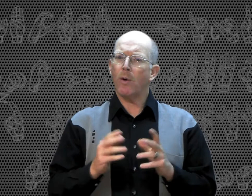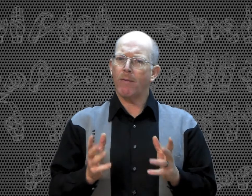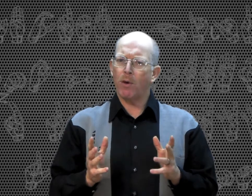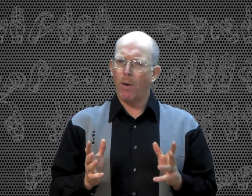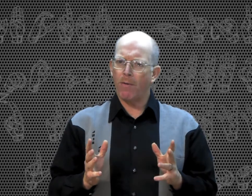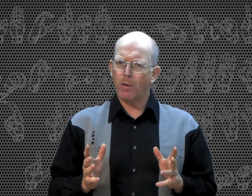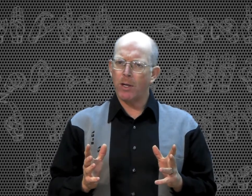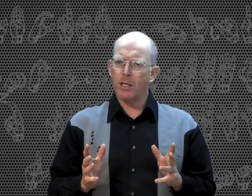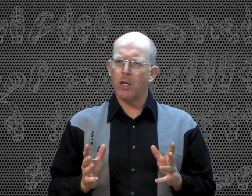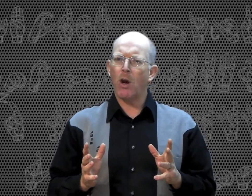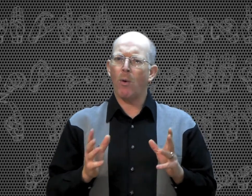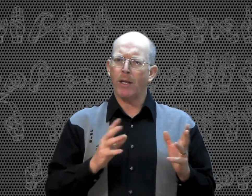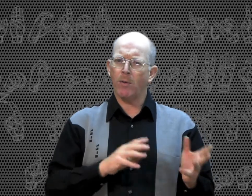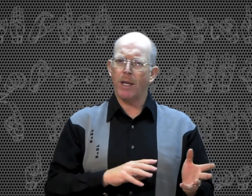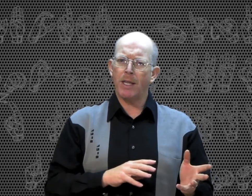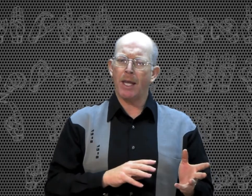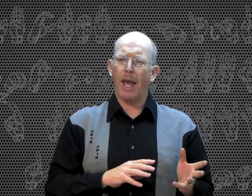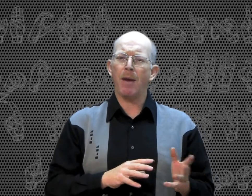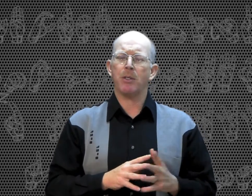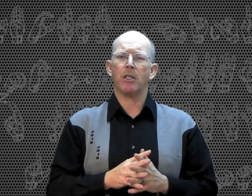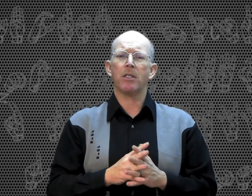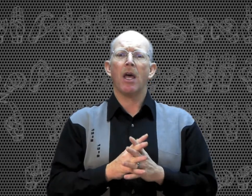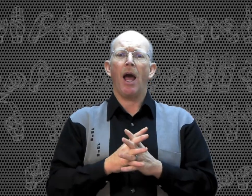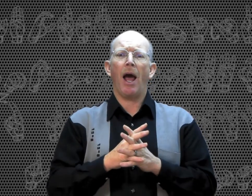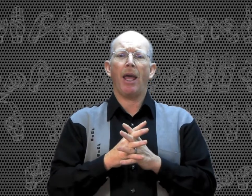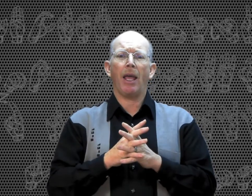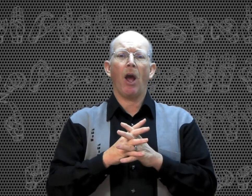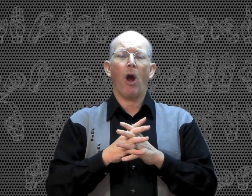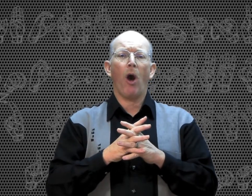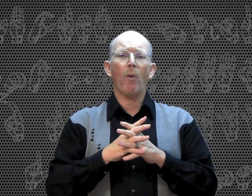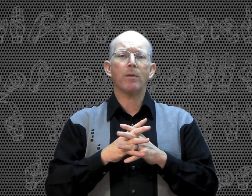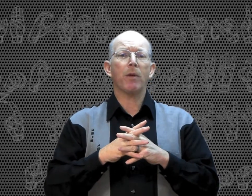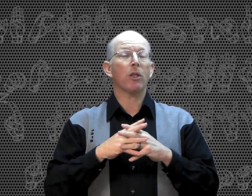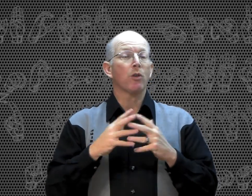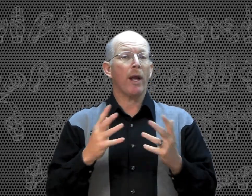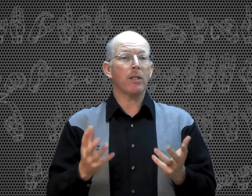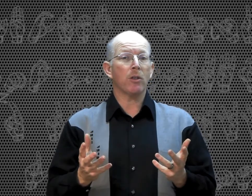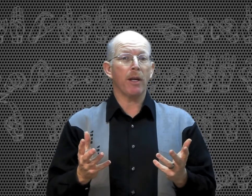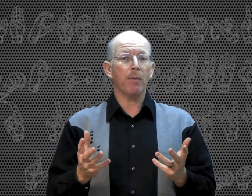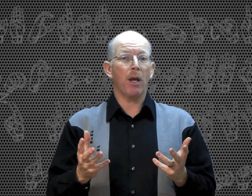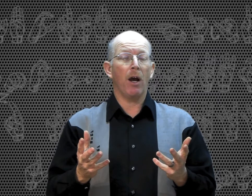Also, if you didn’t know, and you need the captions, I always put the transcript